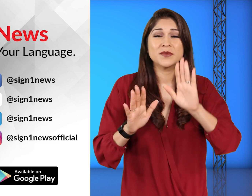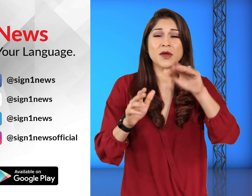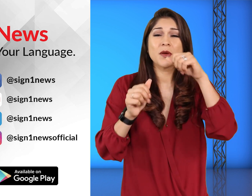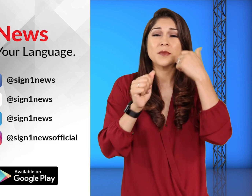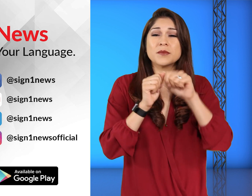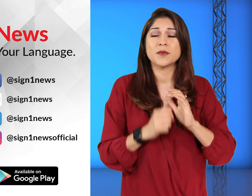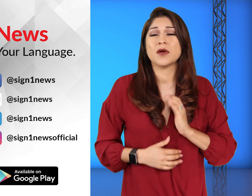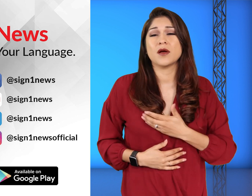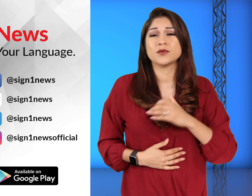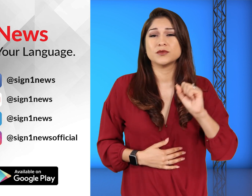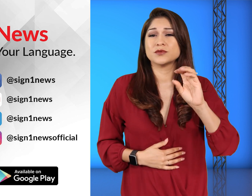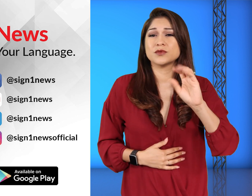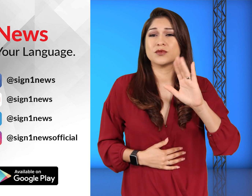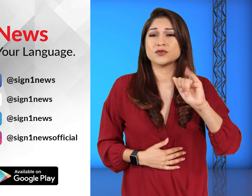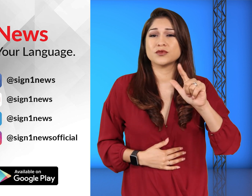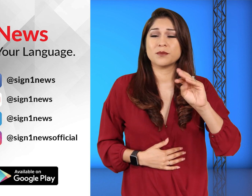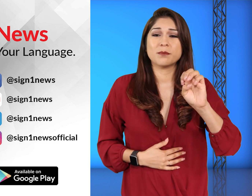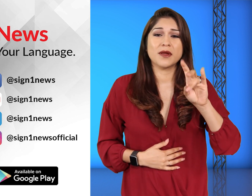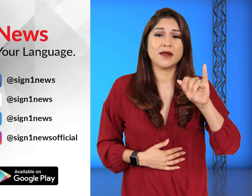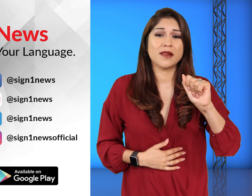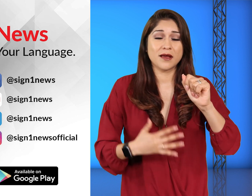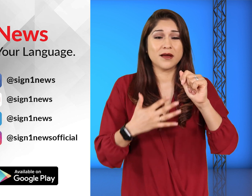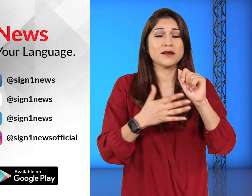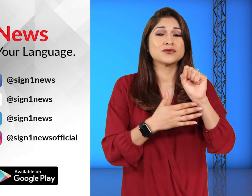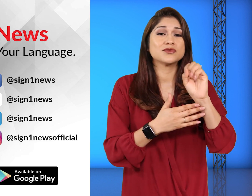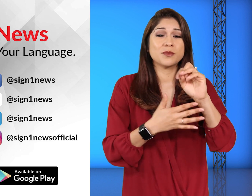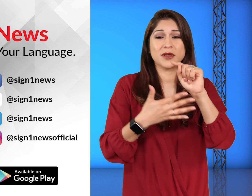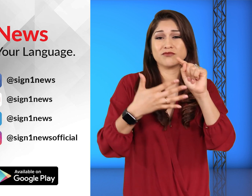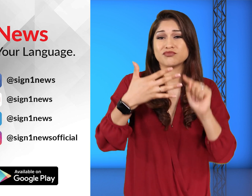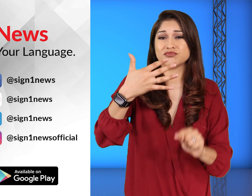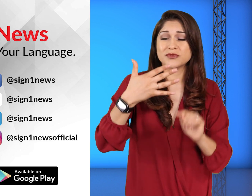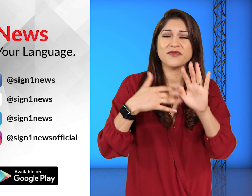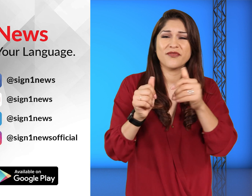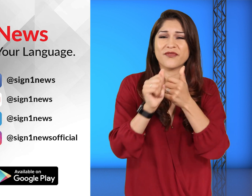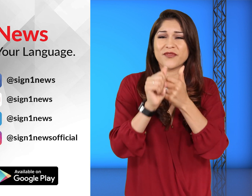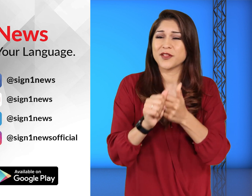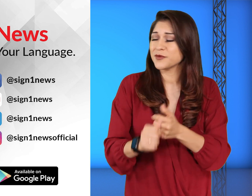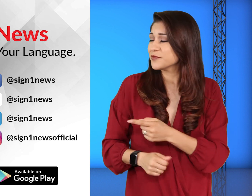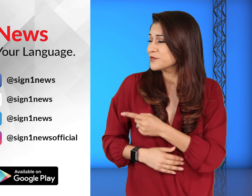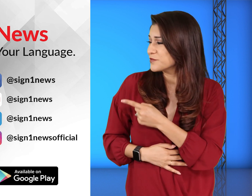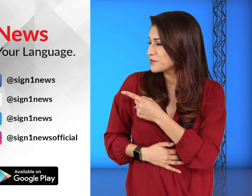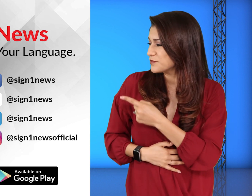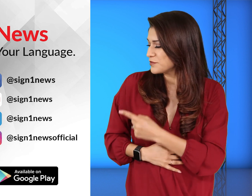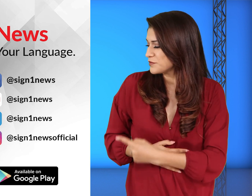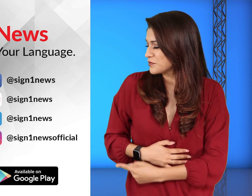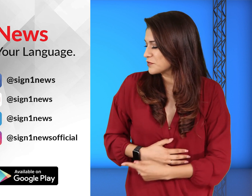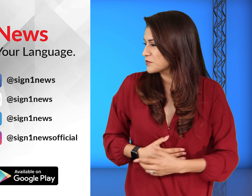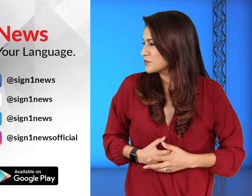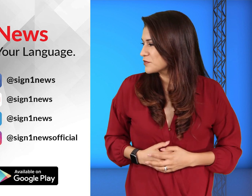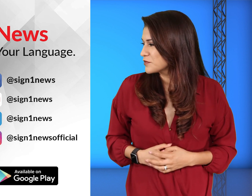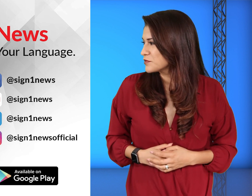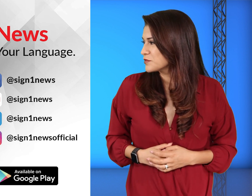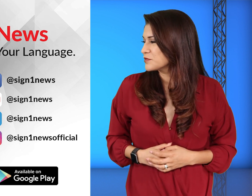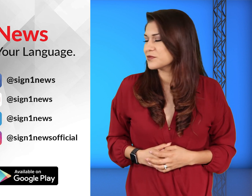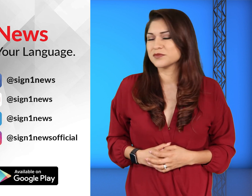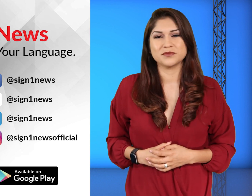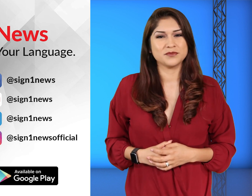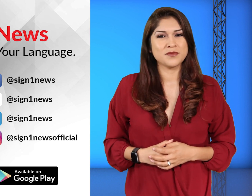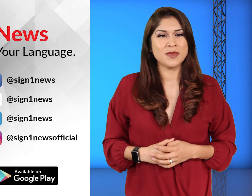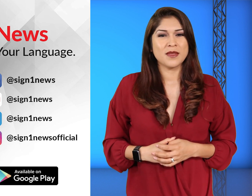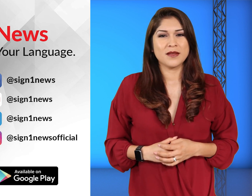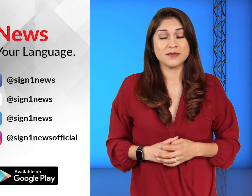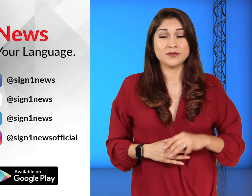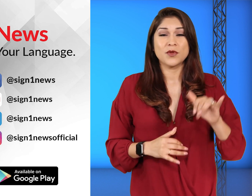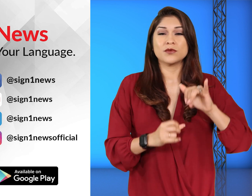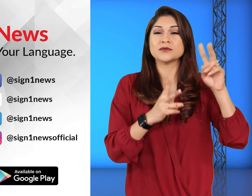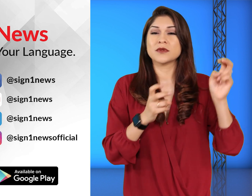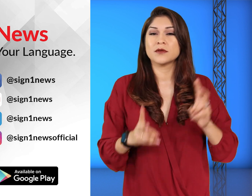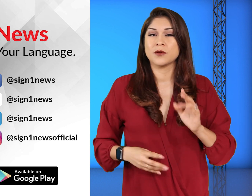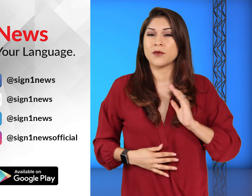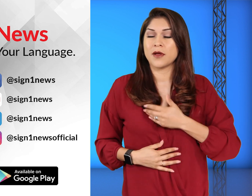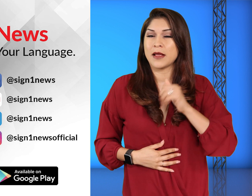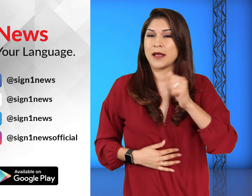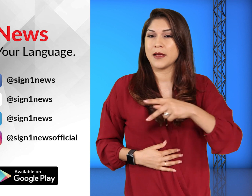Remember to follow us on all of our social media platforms and be sure to download our